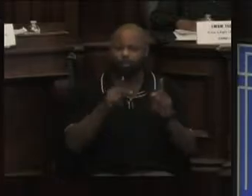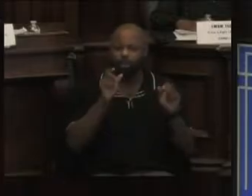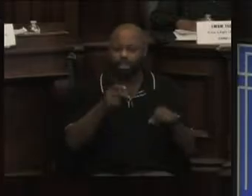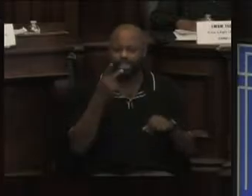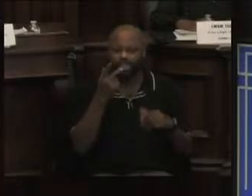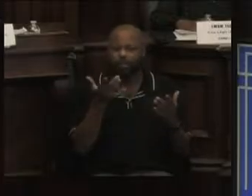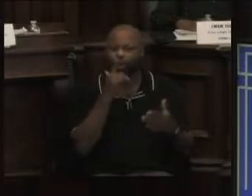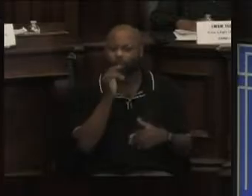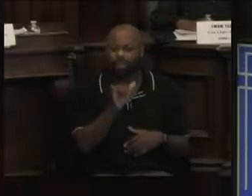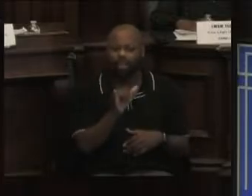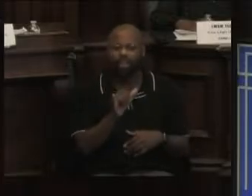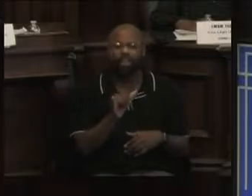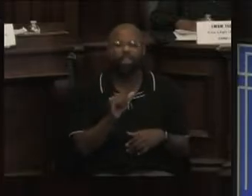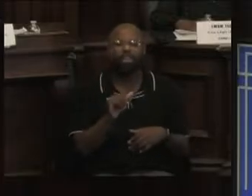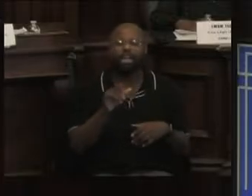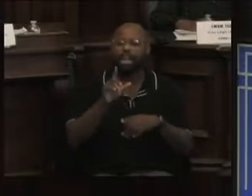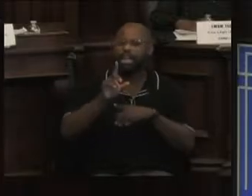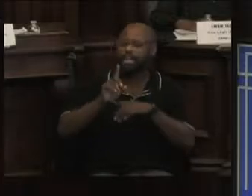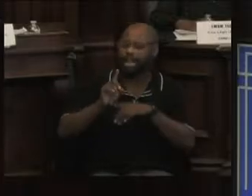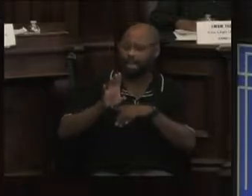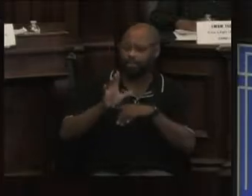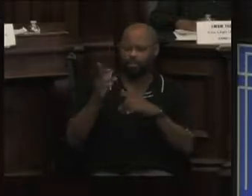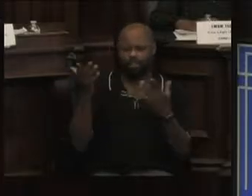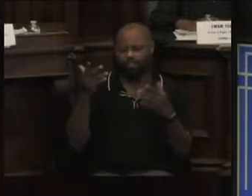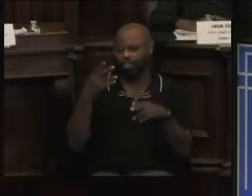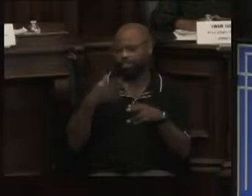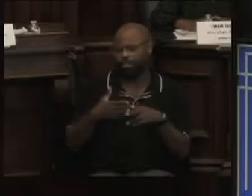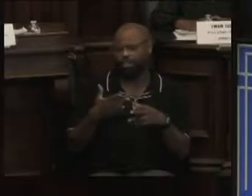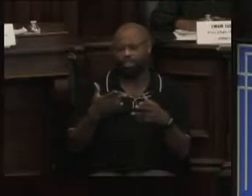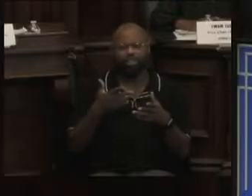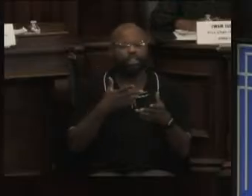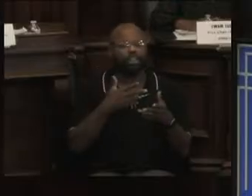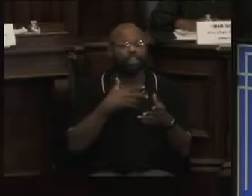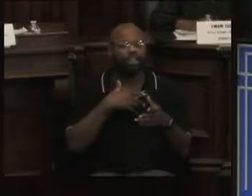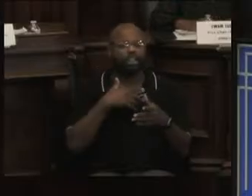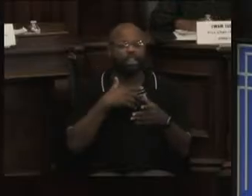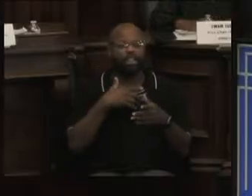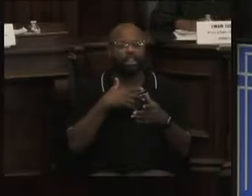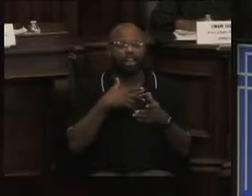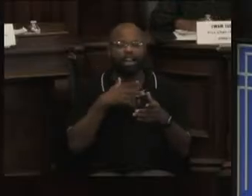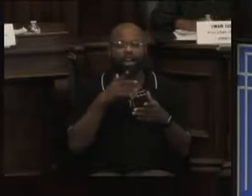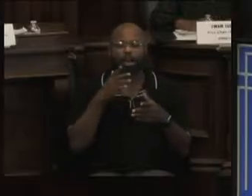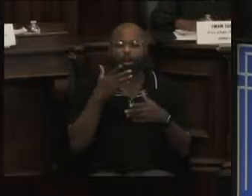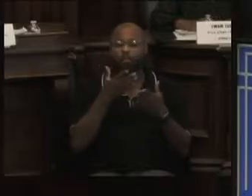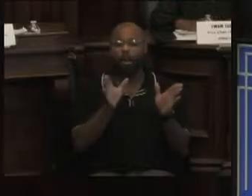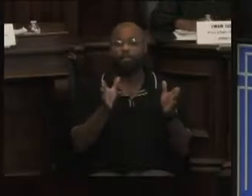about it, we show it and people can see what it looks like. So